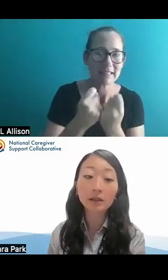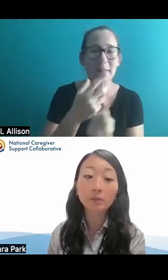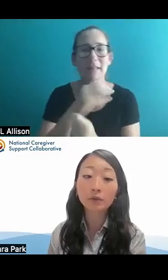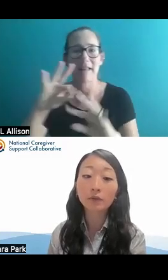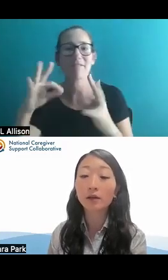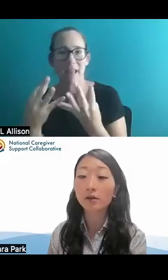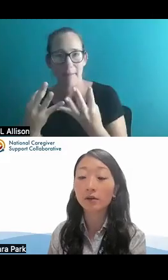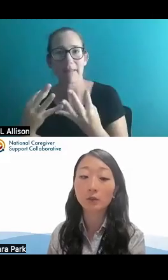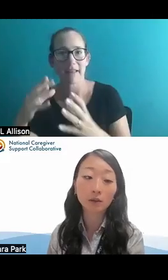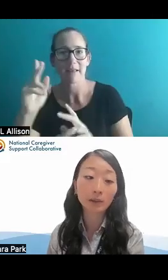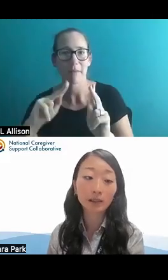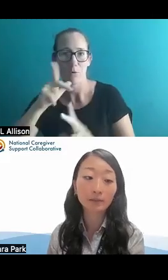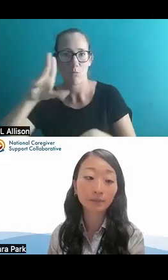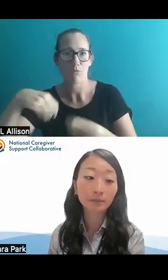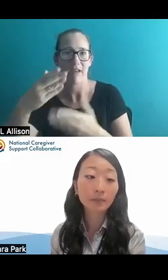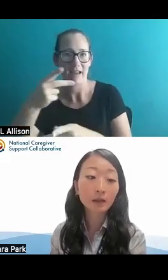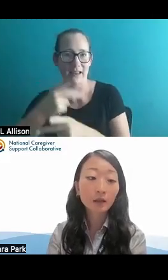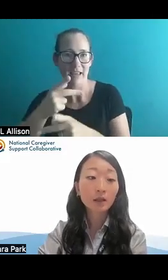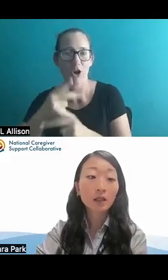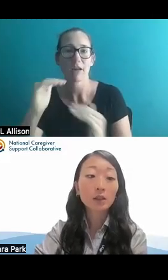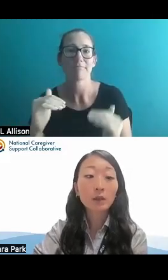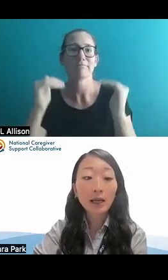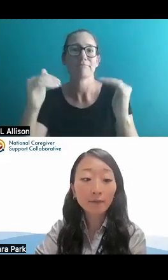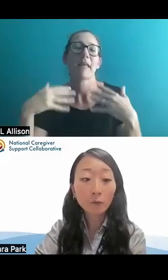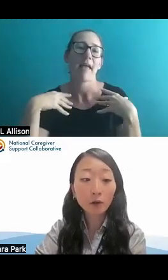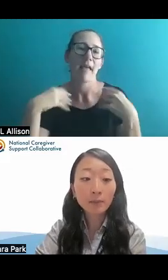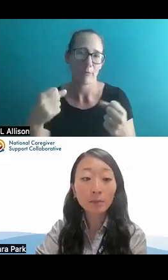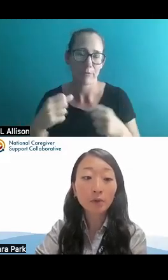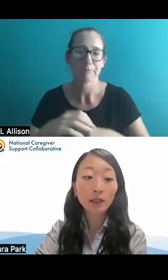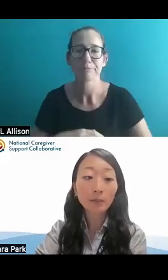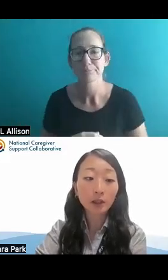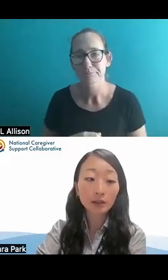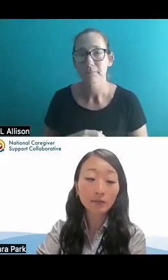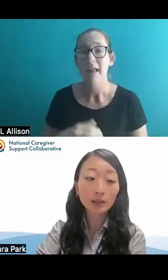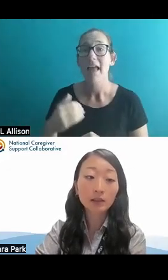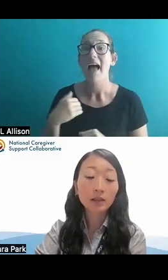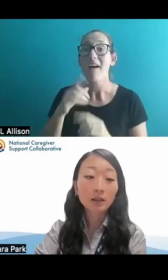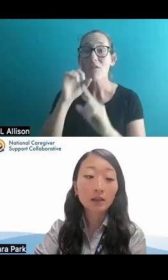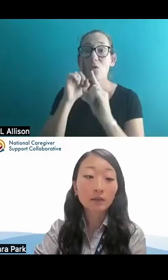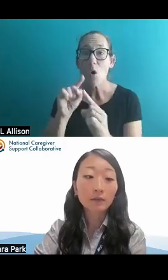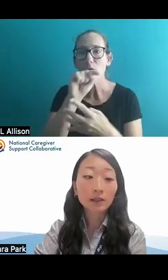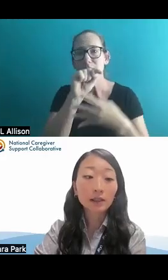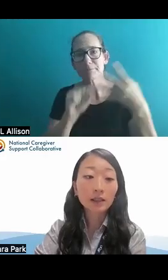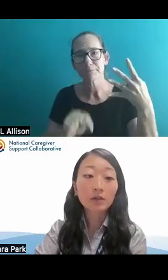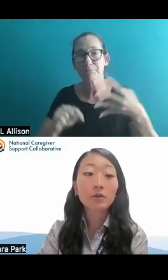improve their health and well-being. So we have four main program objectives. The first is to